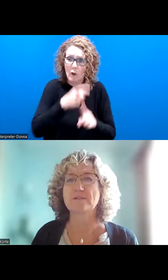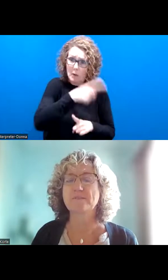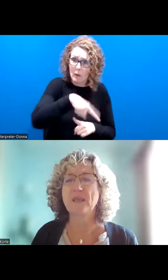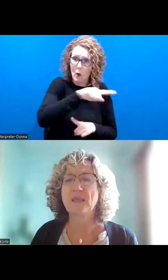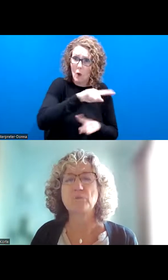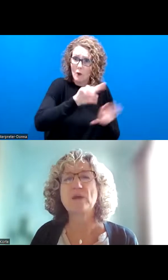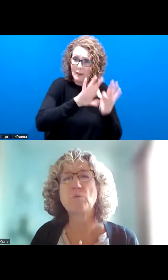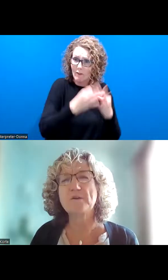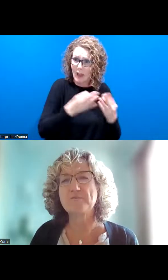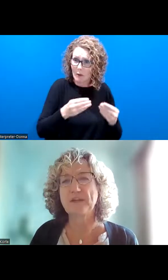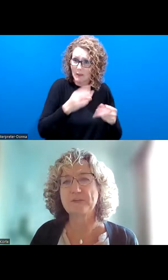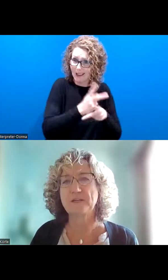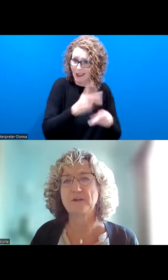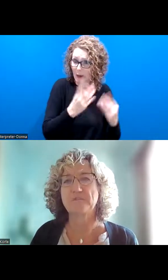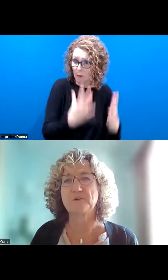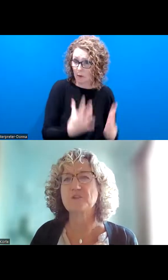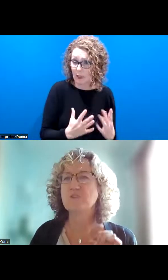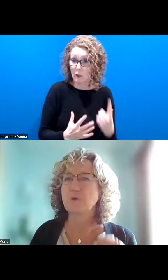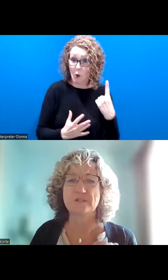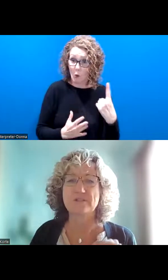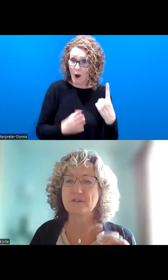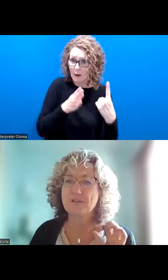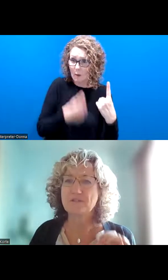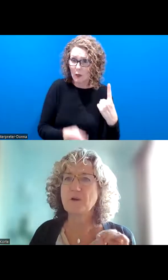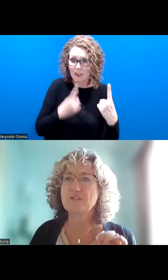their criteria continuing to be true. So if you're someone who live